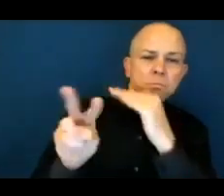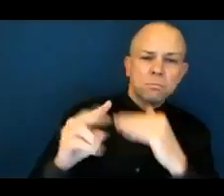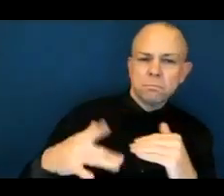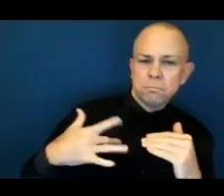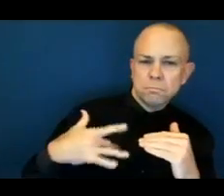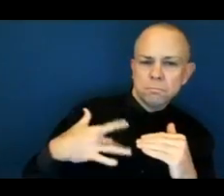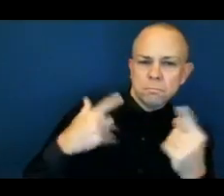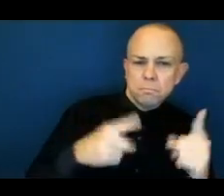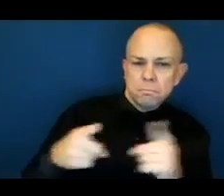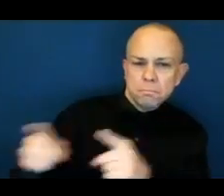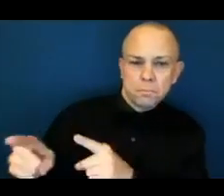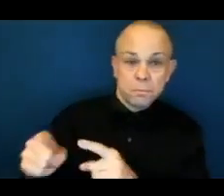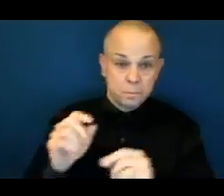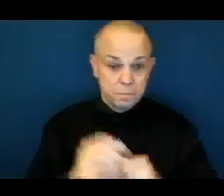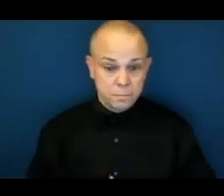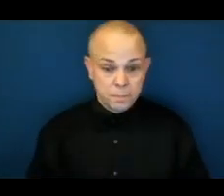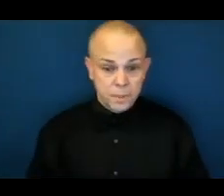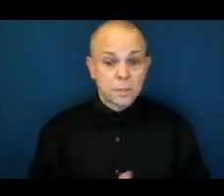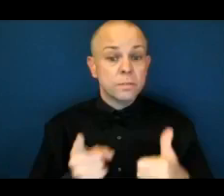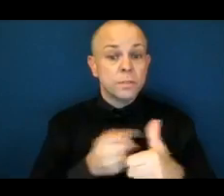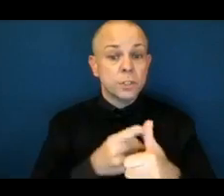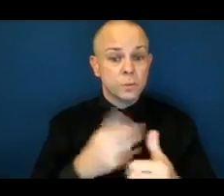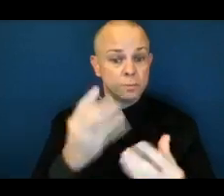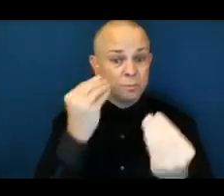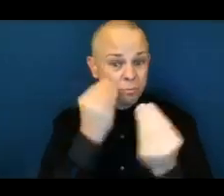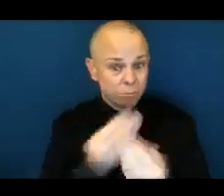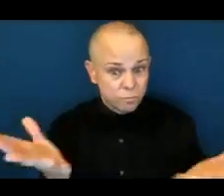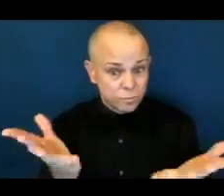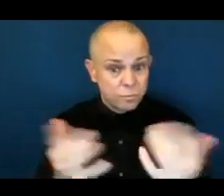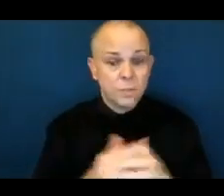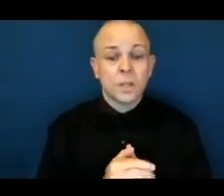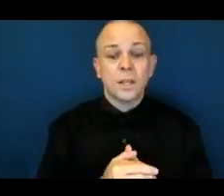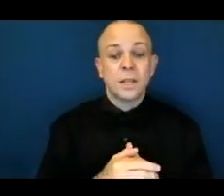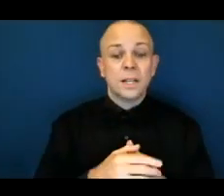also available online on inciweb, we'll share a link in the chat. Here you